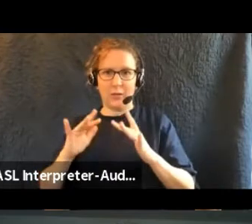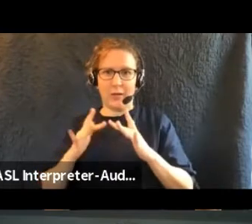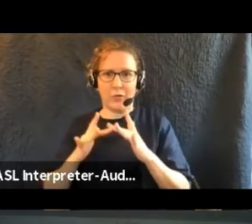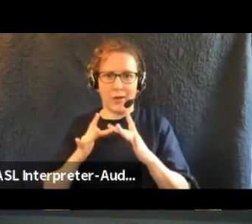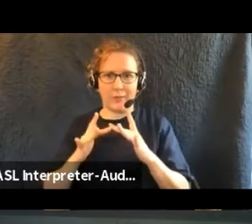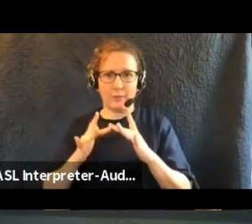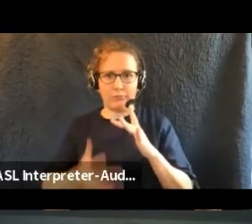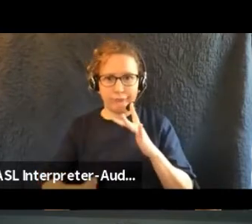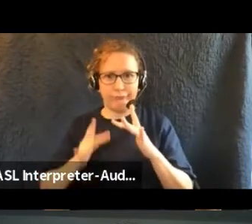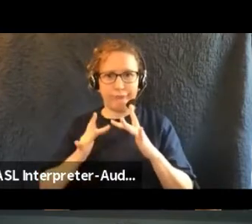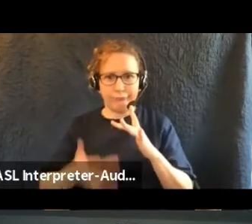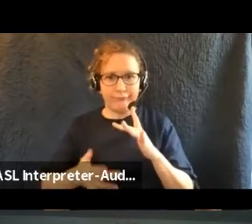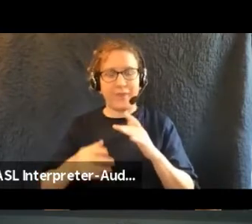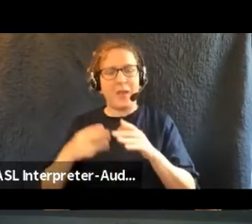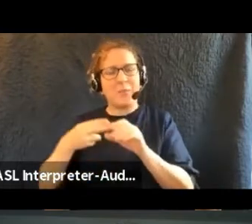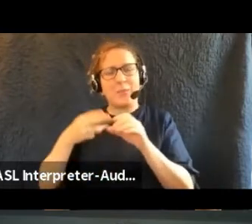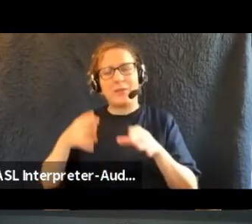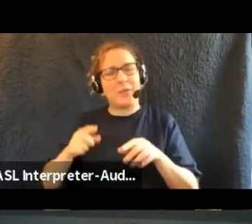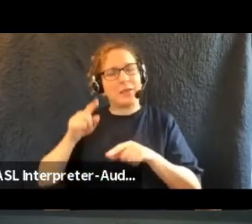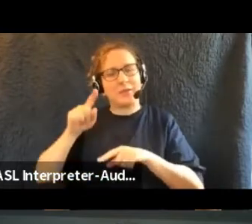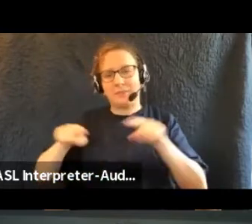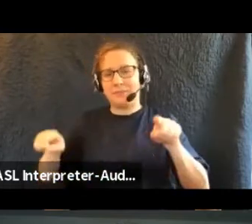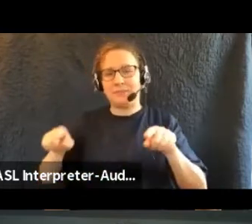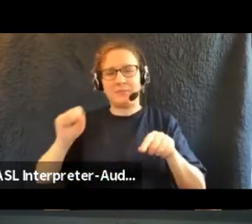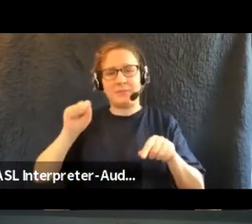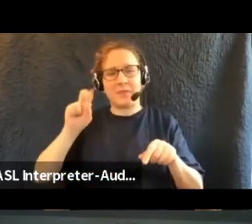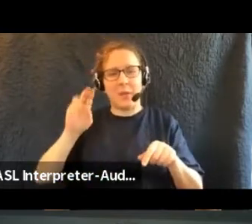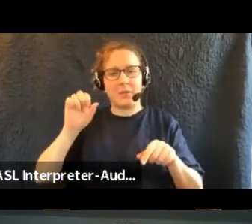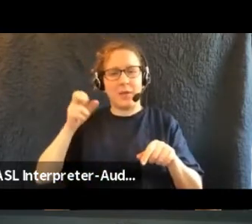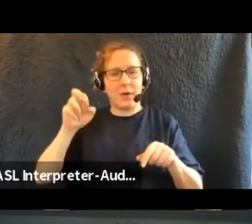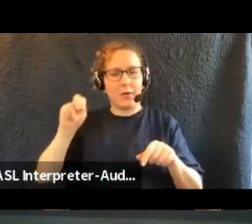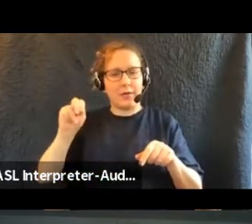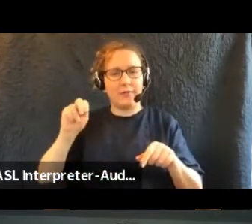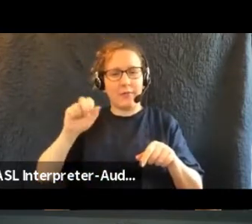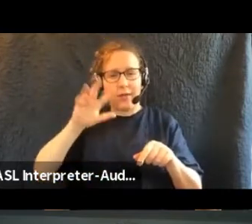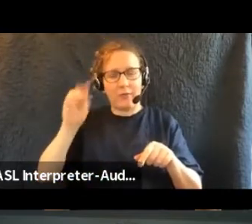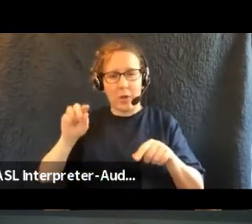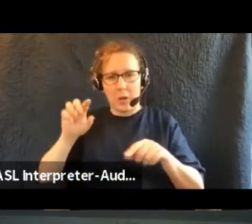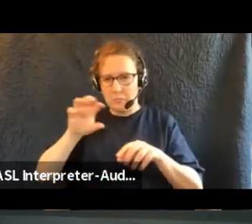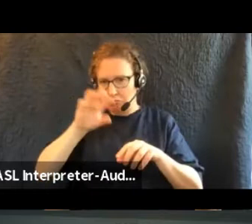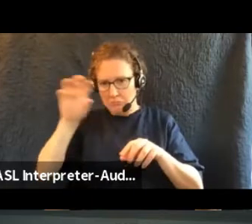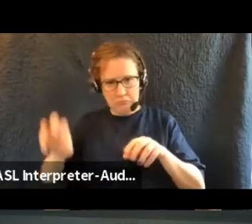Our participants come from all over Sub Saharan Africa, and so we already have to take bandwidth